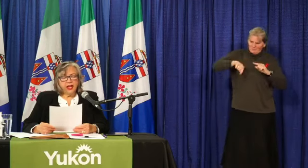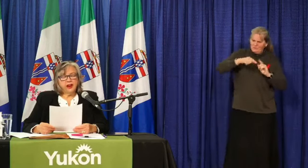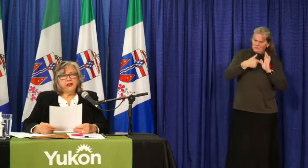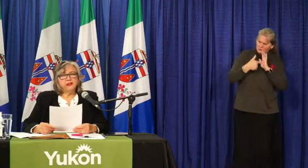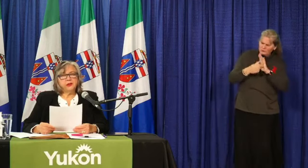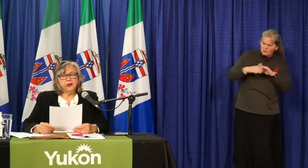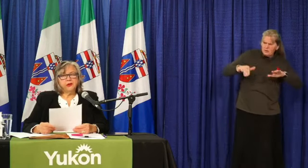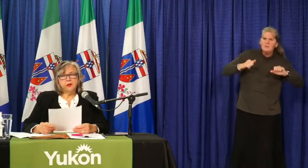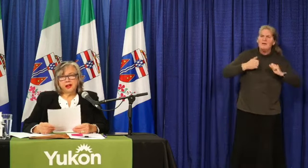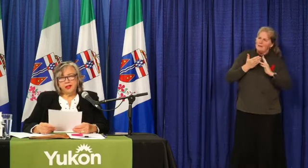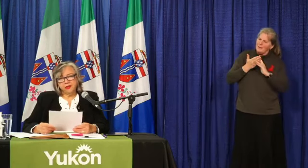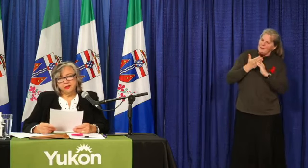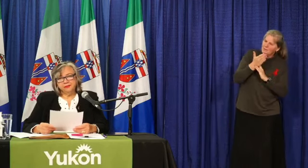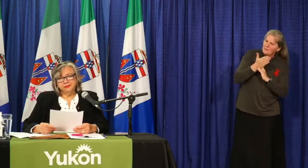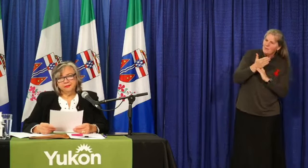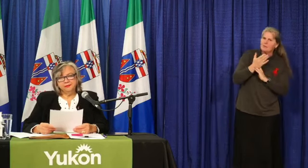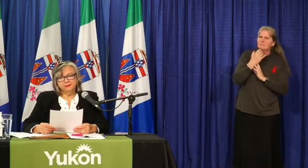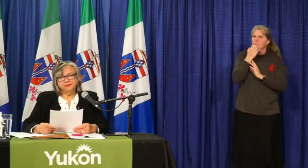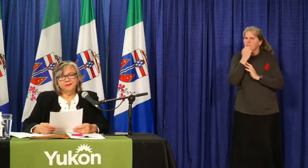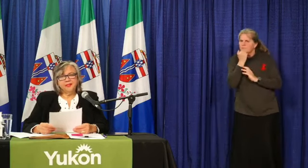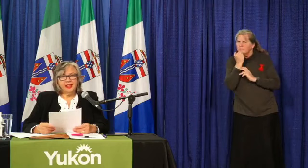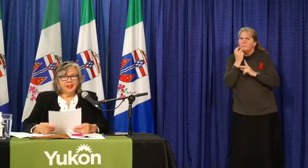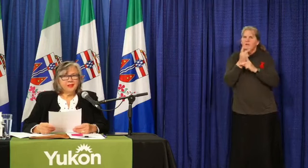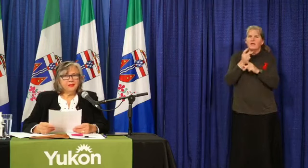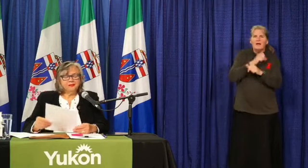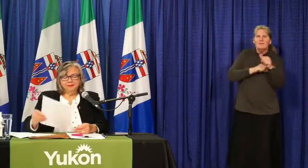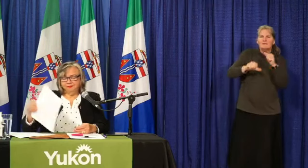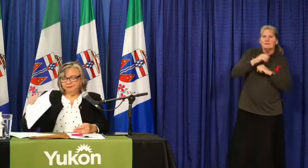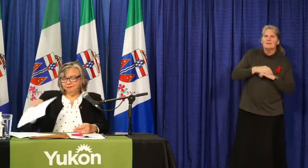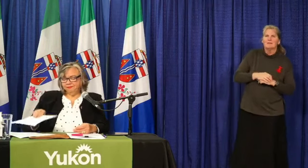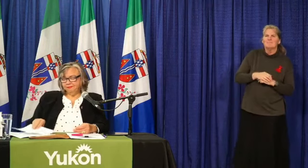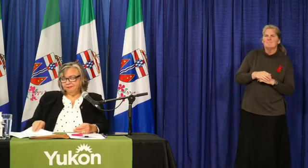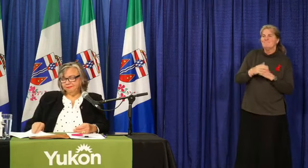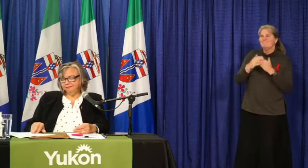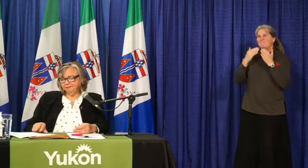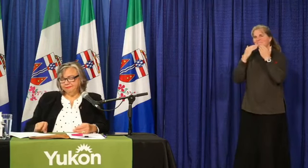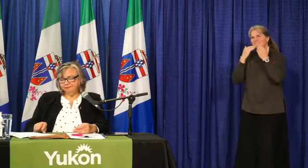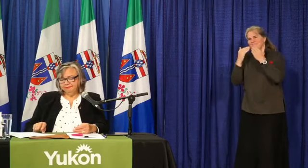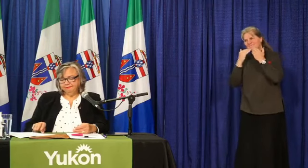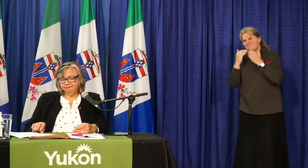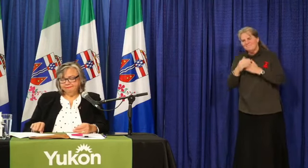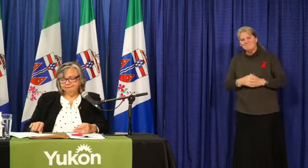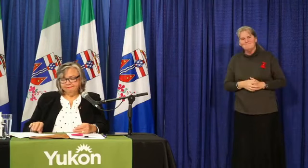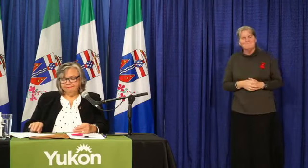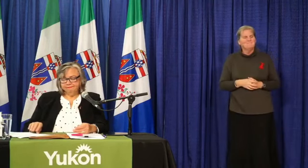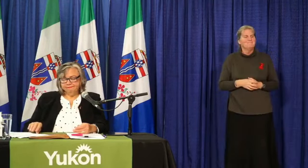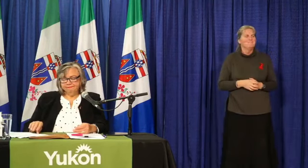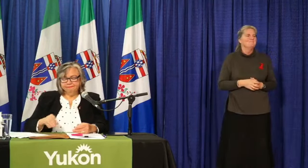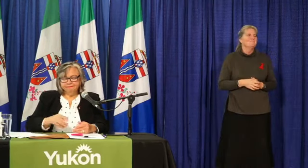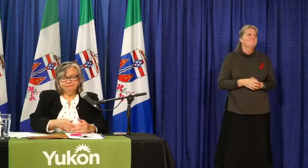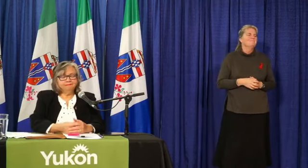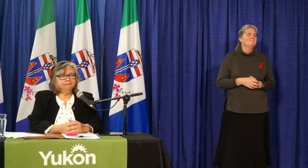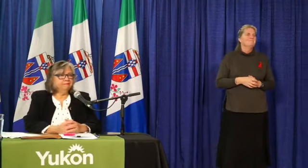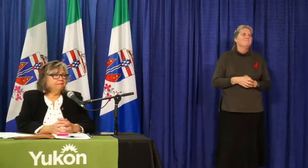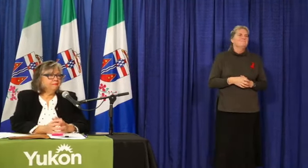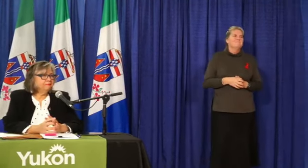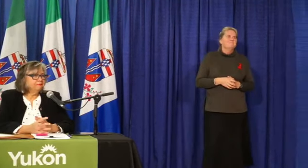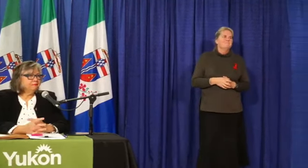resilience and our care for one another. Thank you.